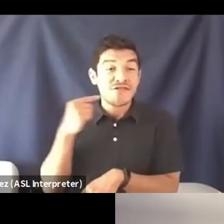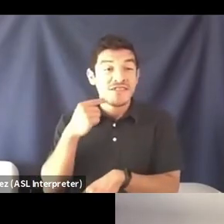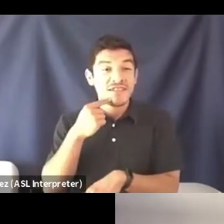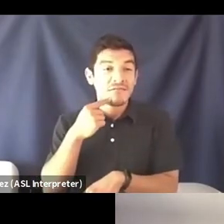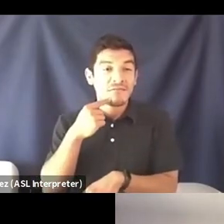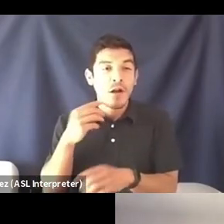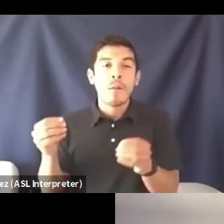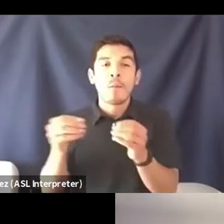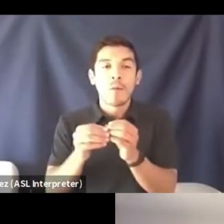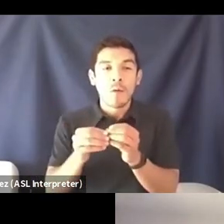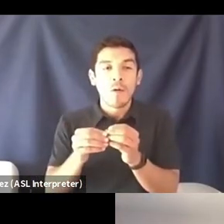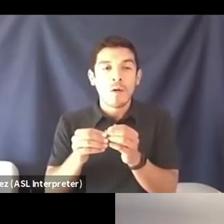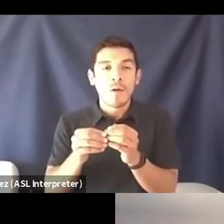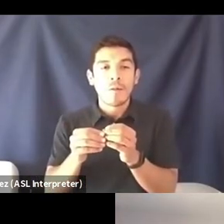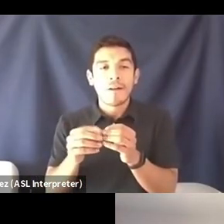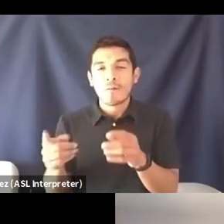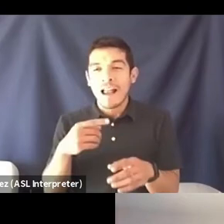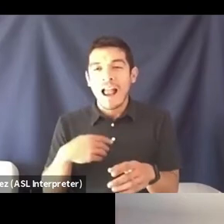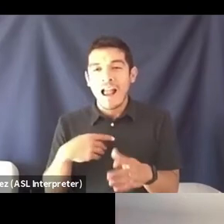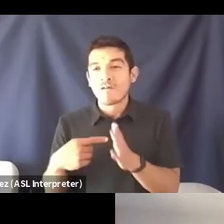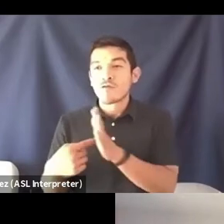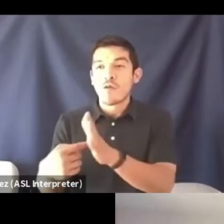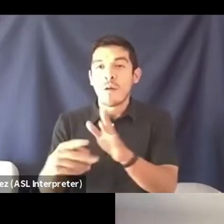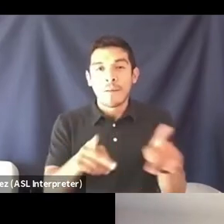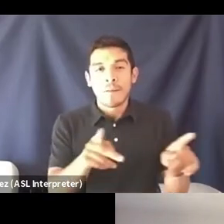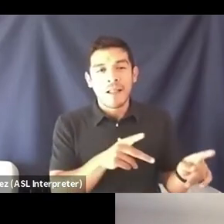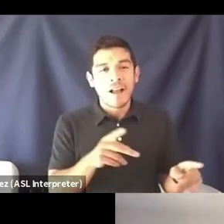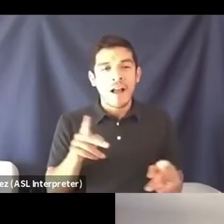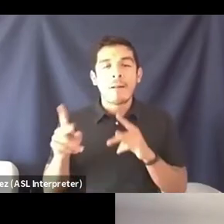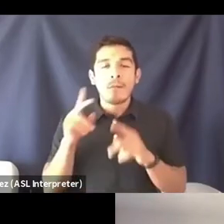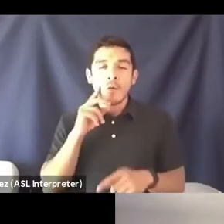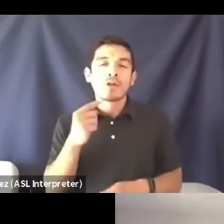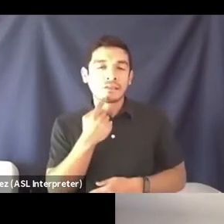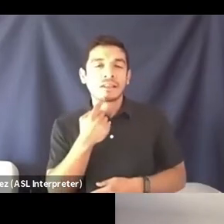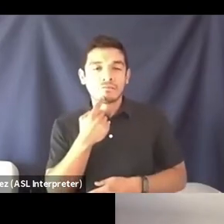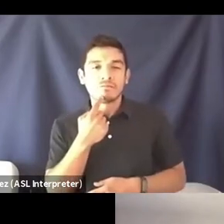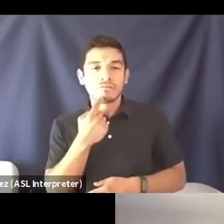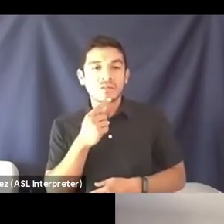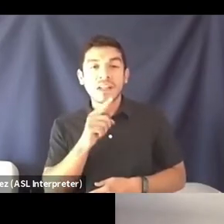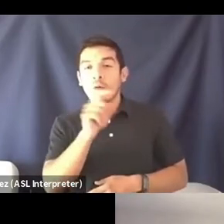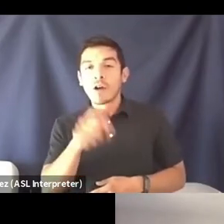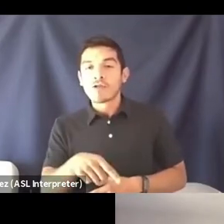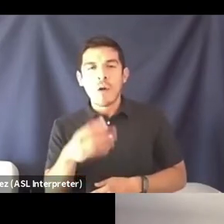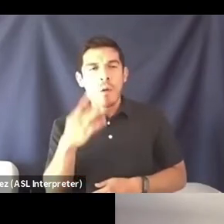more we had work in progress screenings. We could see that the question kept coming up.